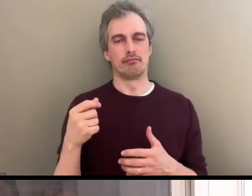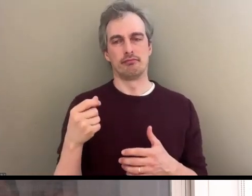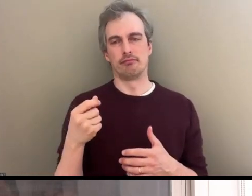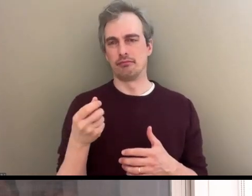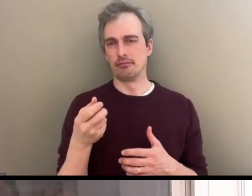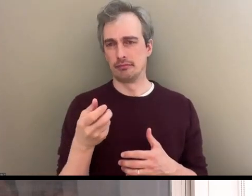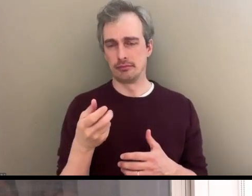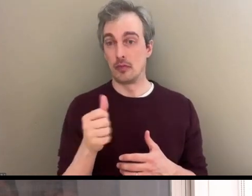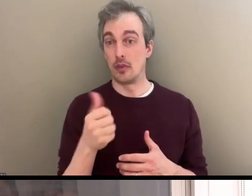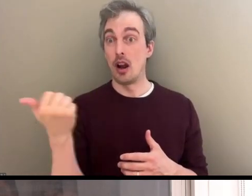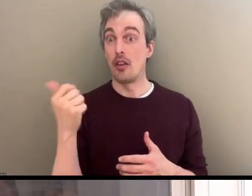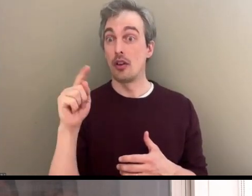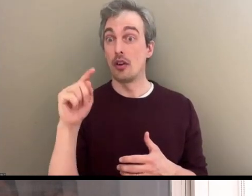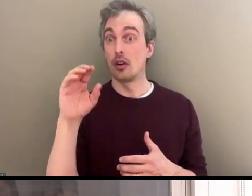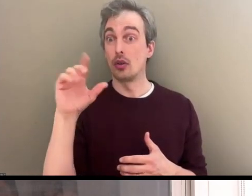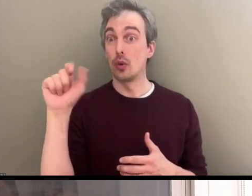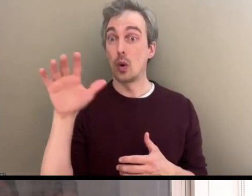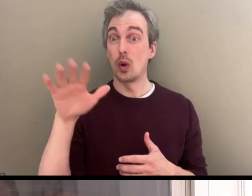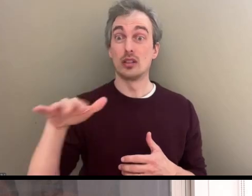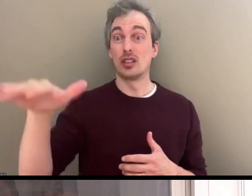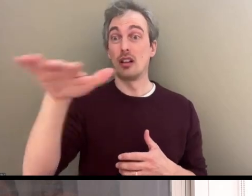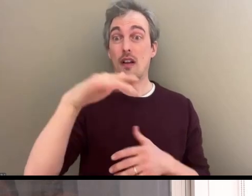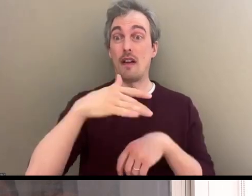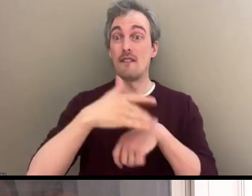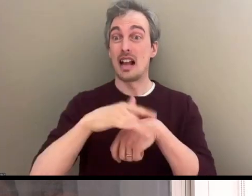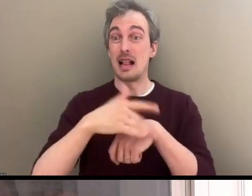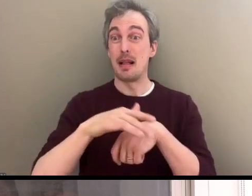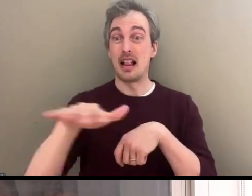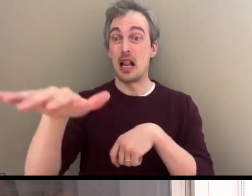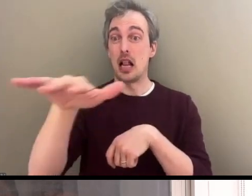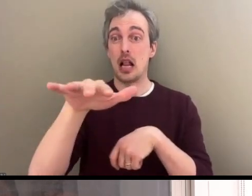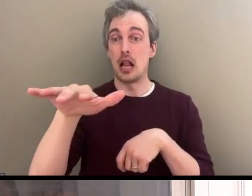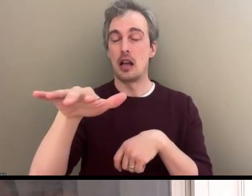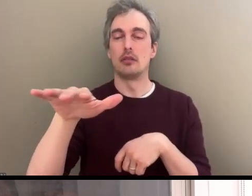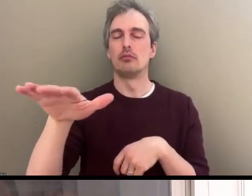space do use as an optional rule set.